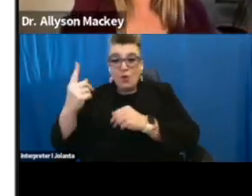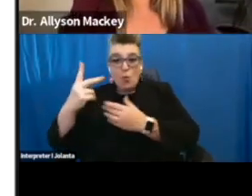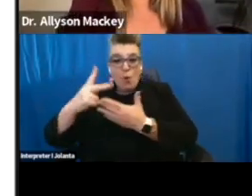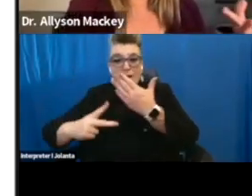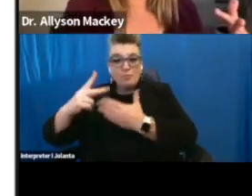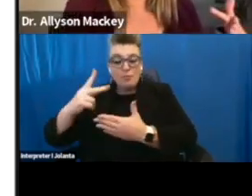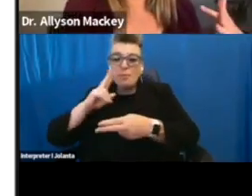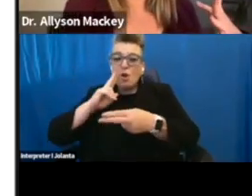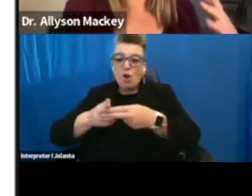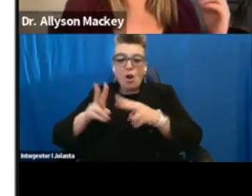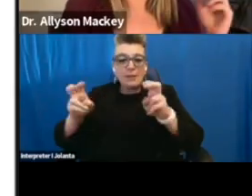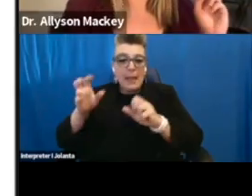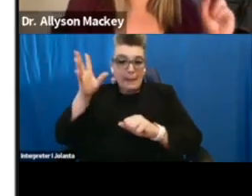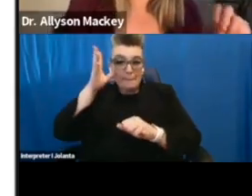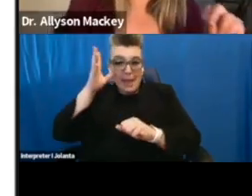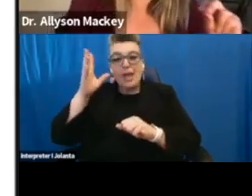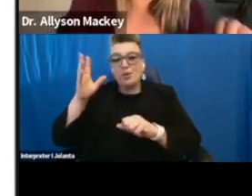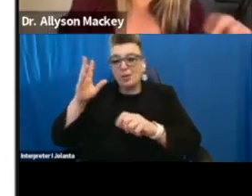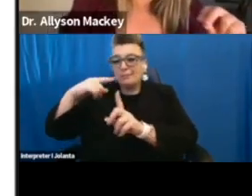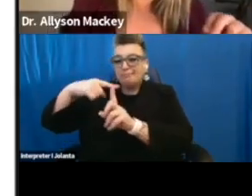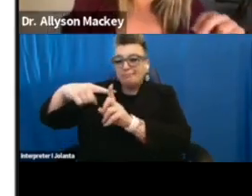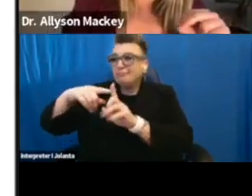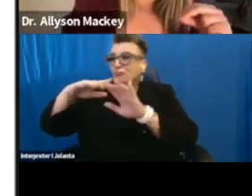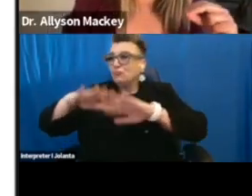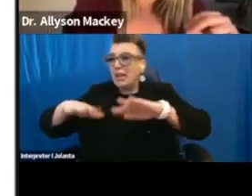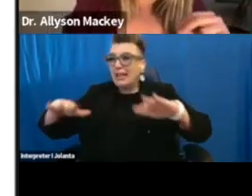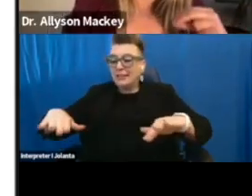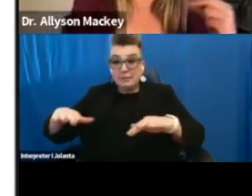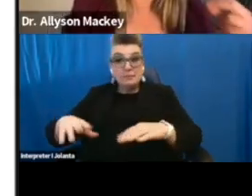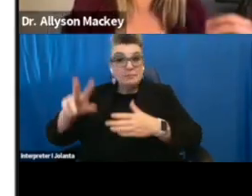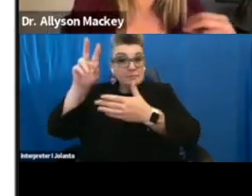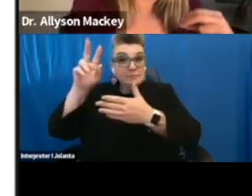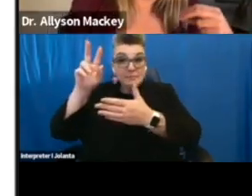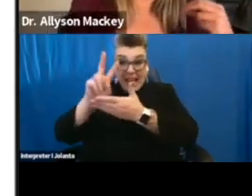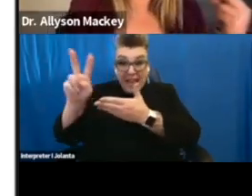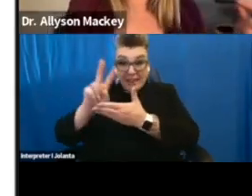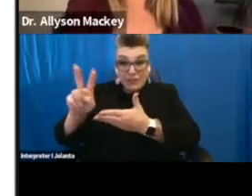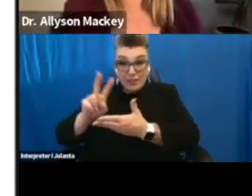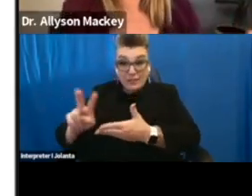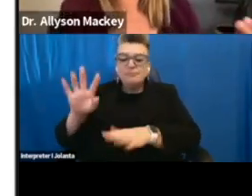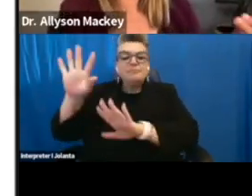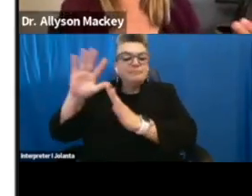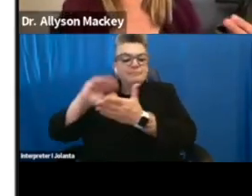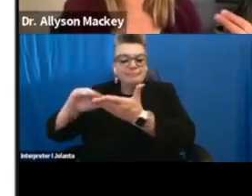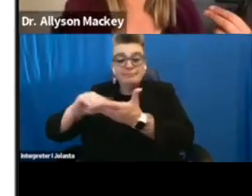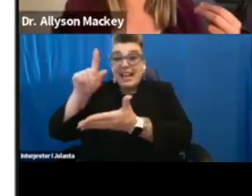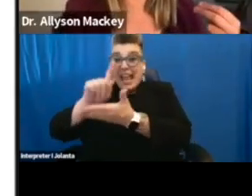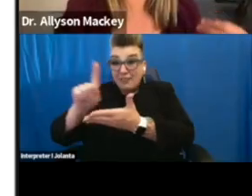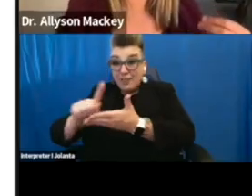almost a year of two visits a week with new books and new toys and parent coaching and support at